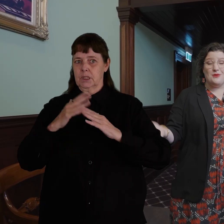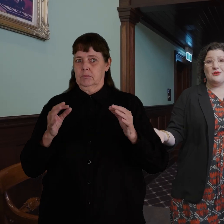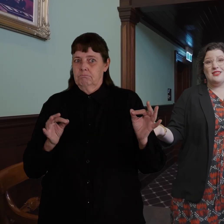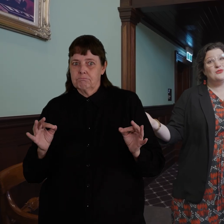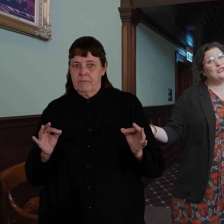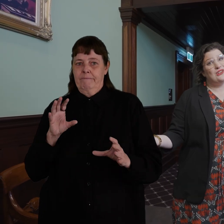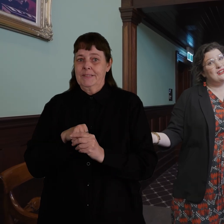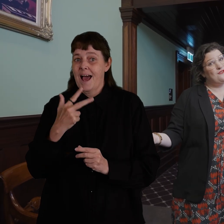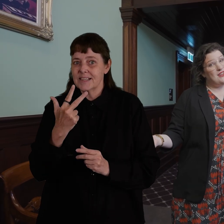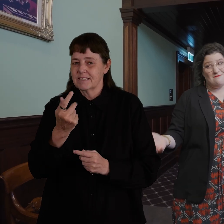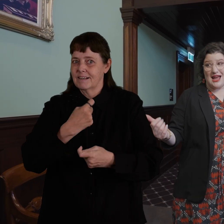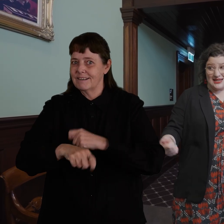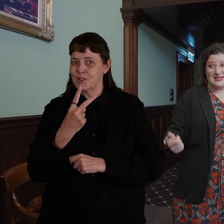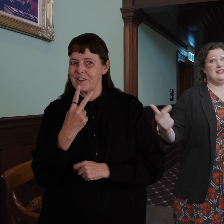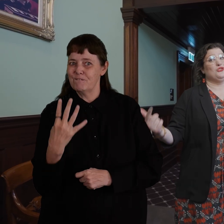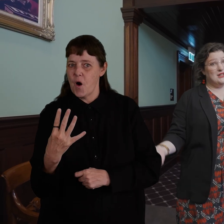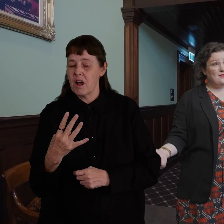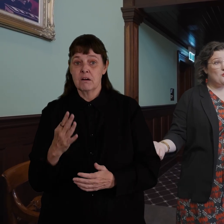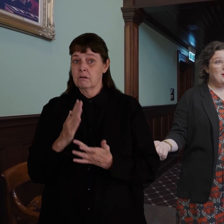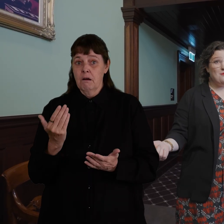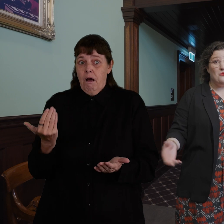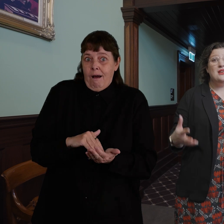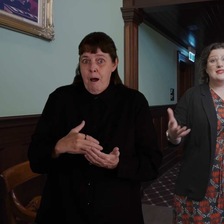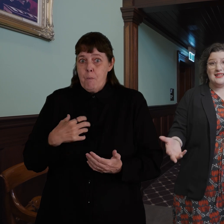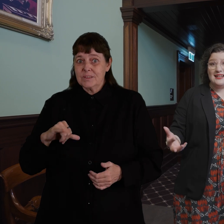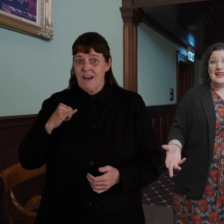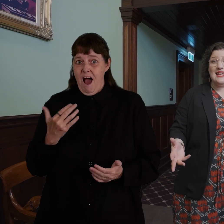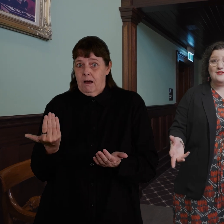the building that was designed to fit eight and then 24 people suddenly had